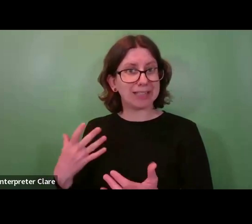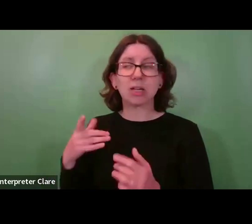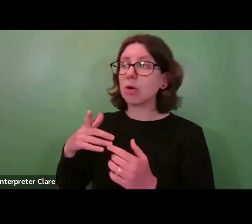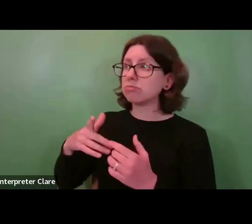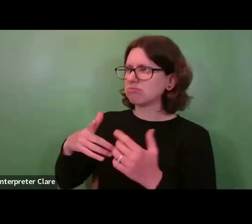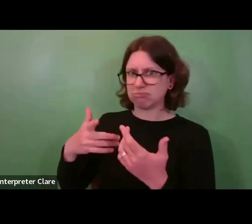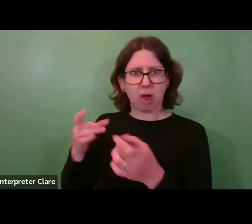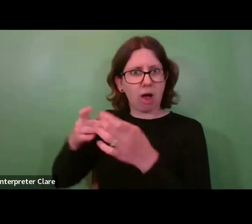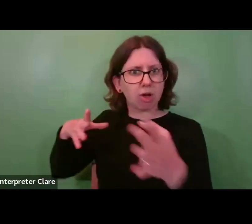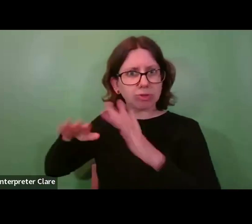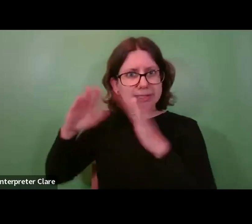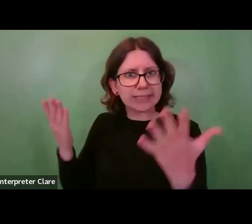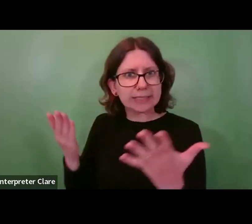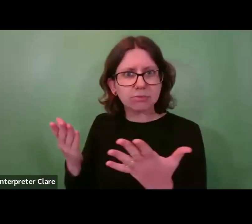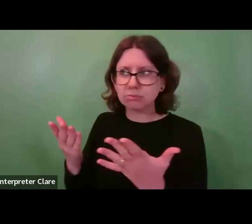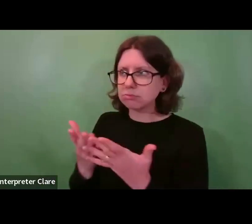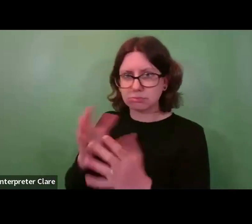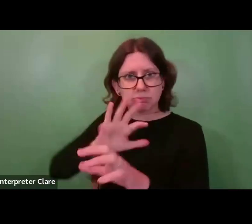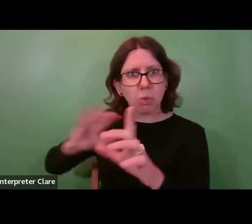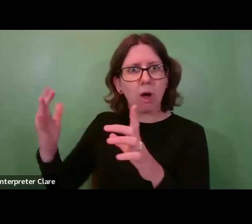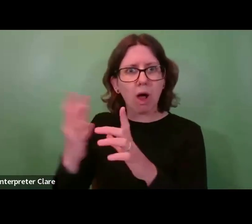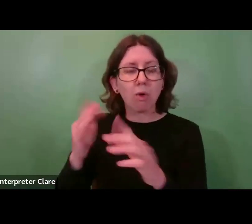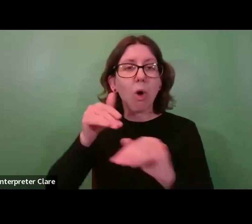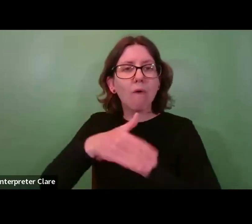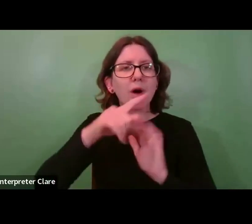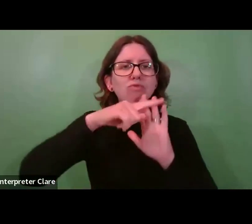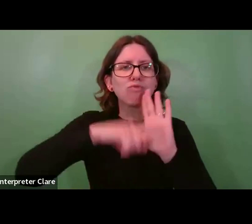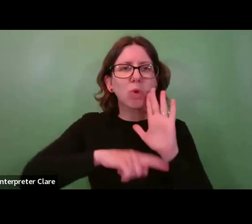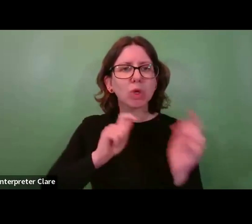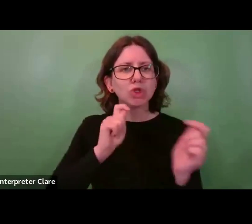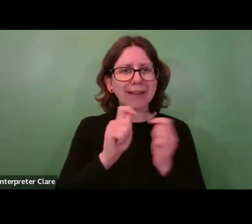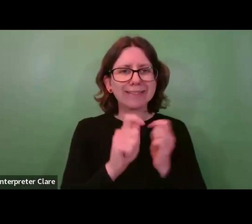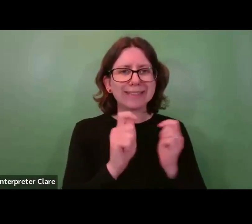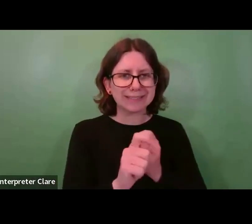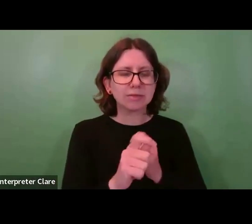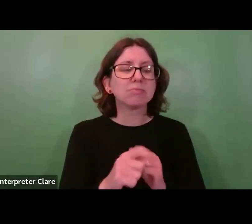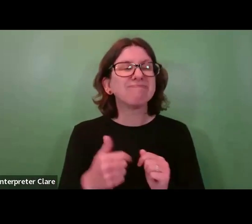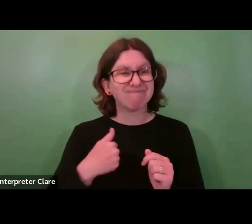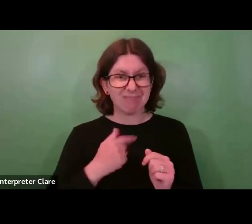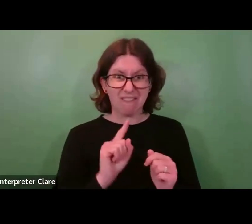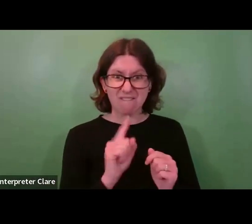that would affect them. And my first meeting, I went along because we actually